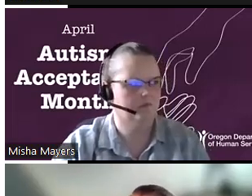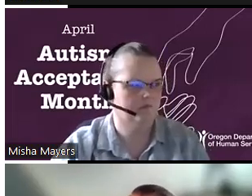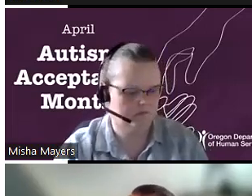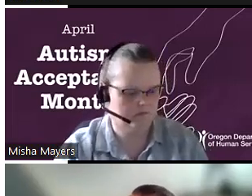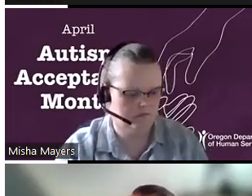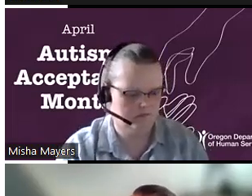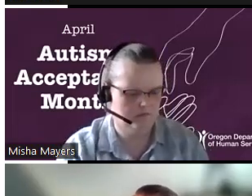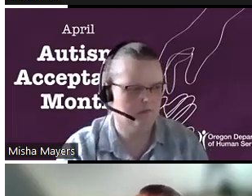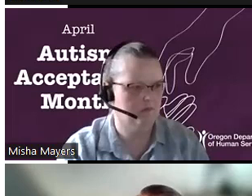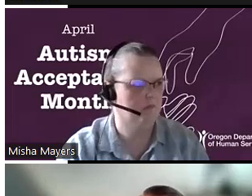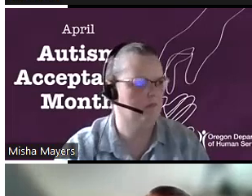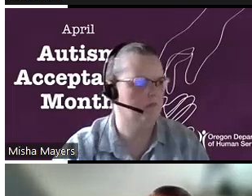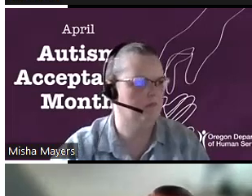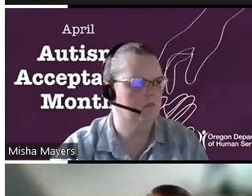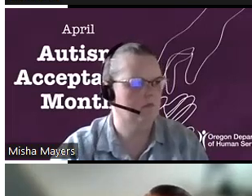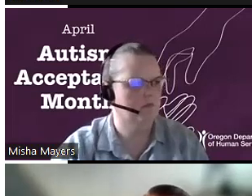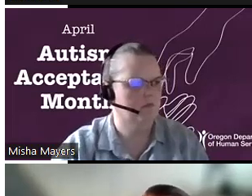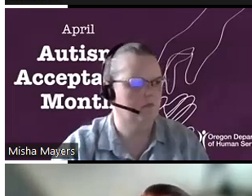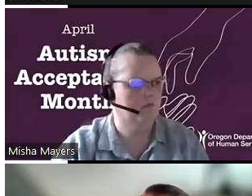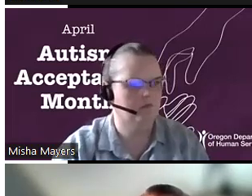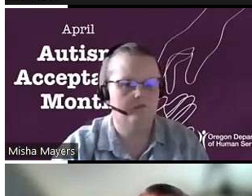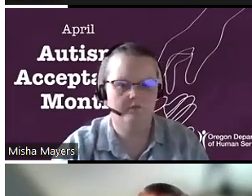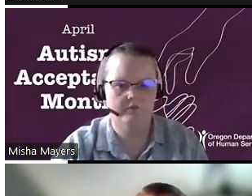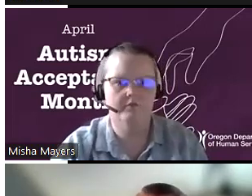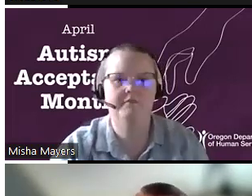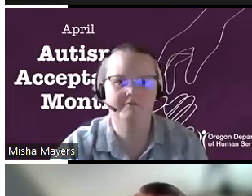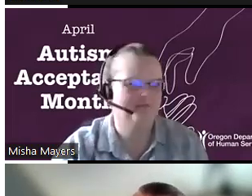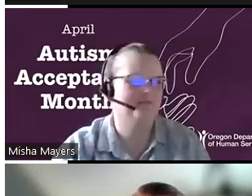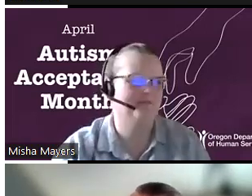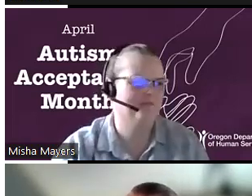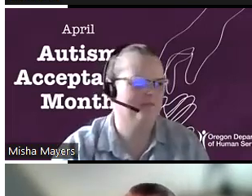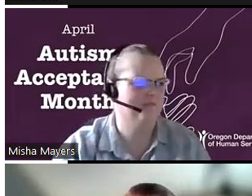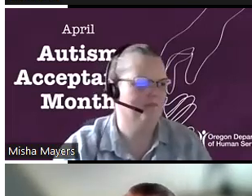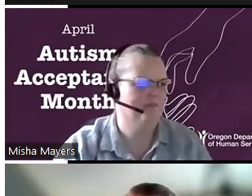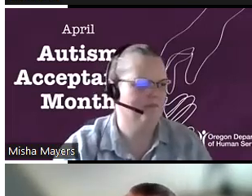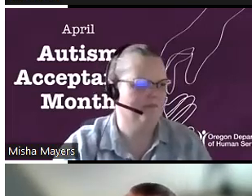NOTABLY, AND I WON'T GO READING THROUGH THIS WITH YOU GUYS, WE'LL HAVE THIS TO SHARE AFTER